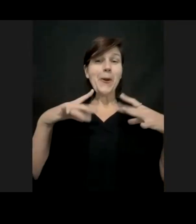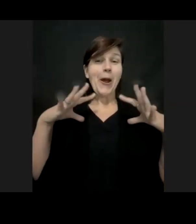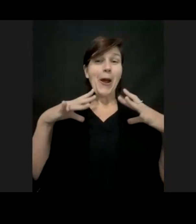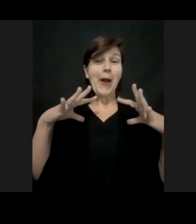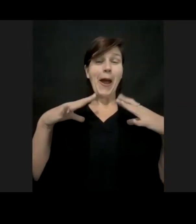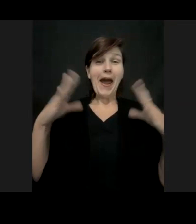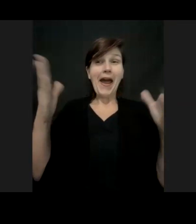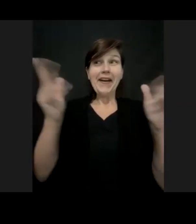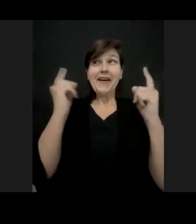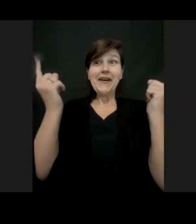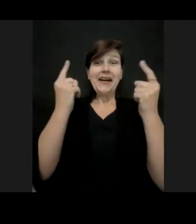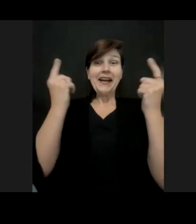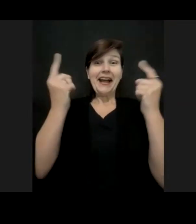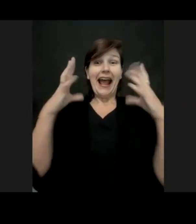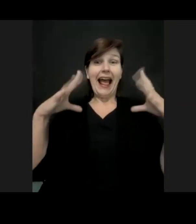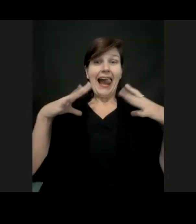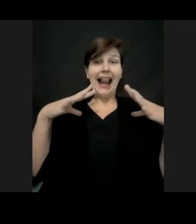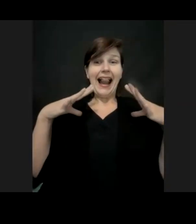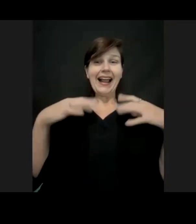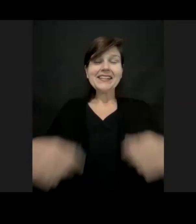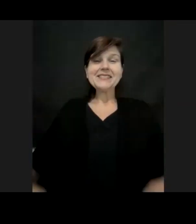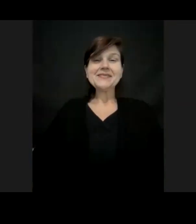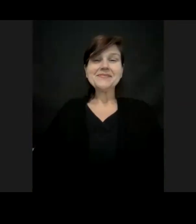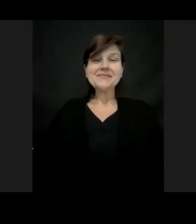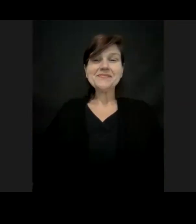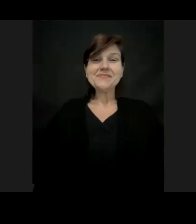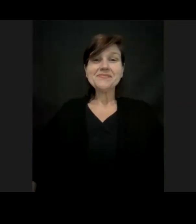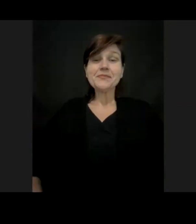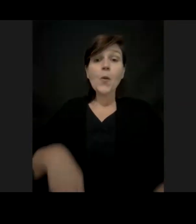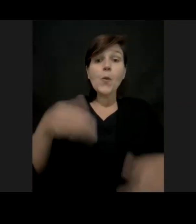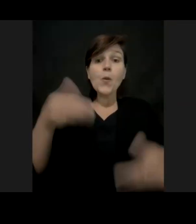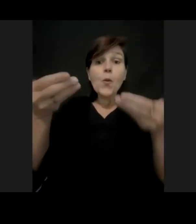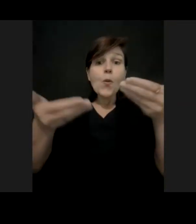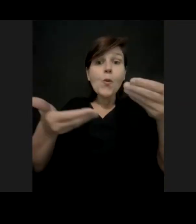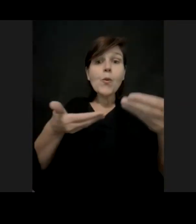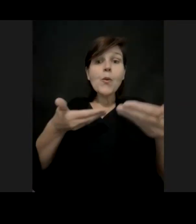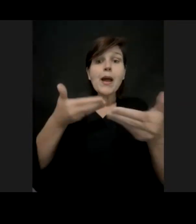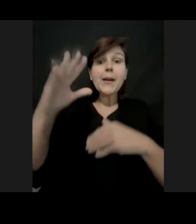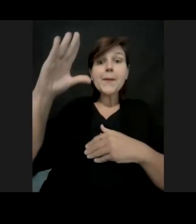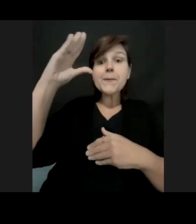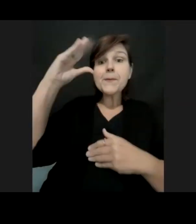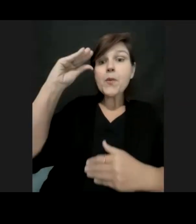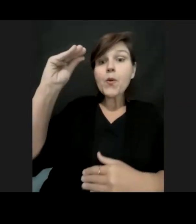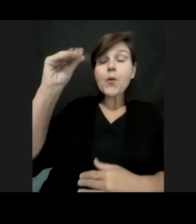Woo woo woo! Welcome boys and girls, mums and dads, friends and carers